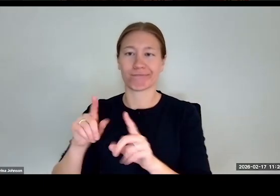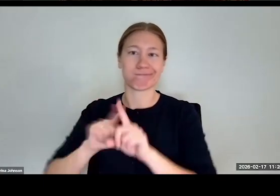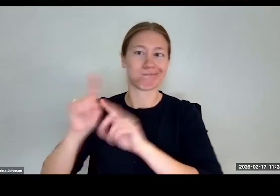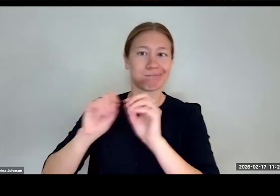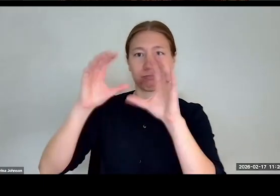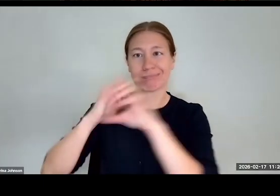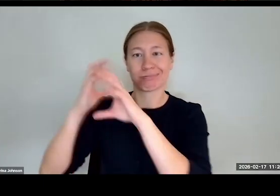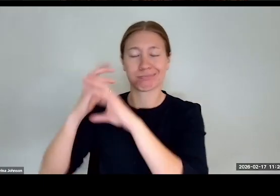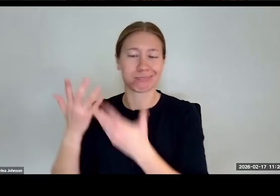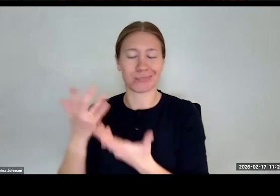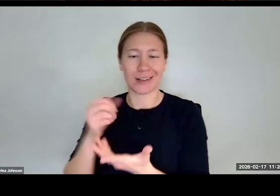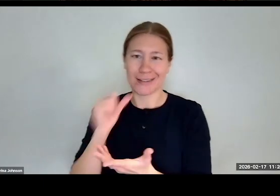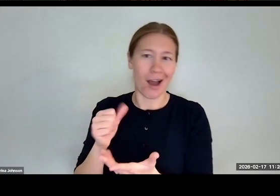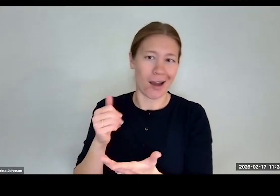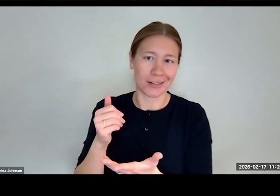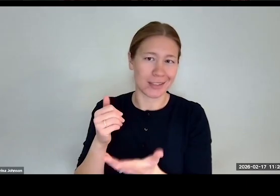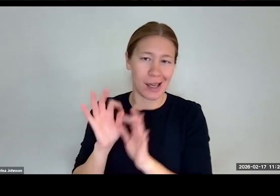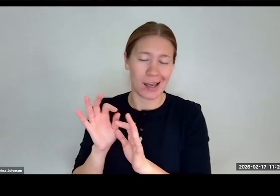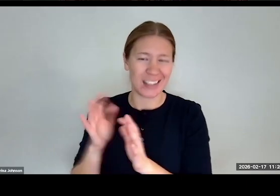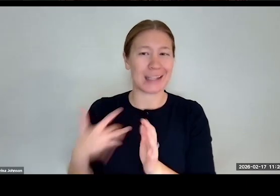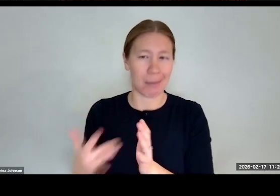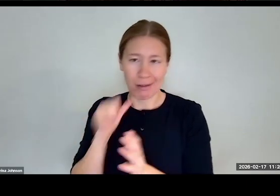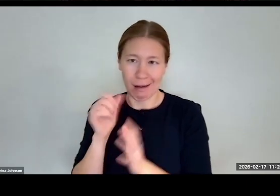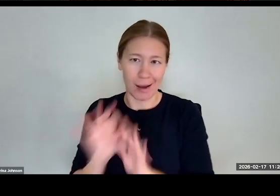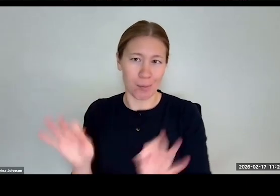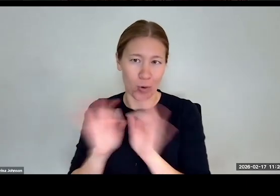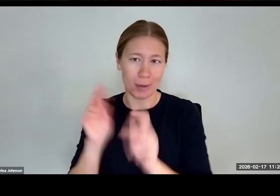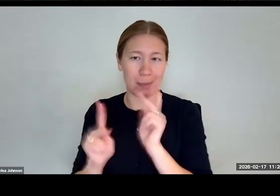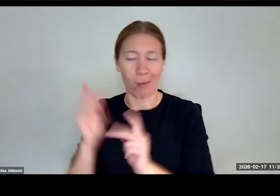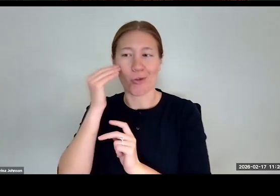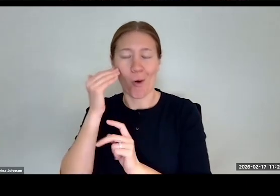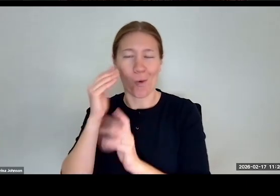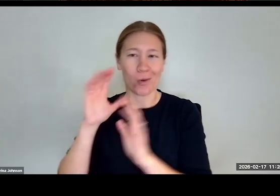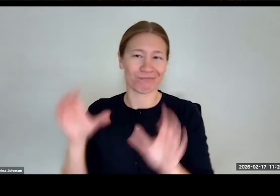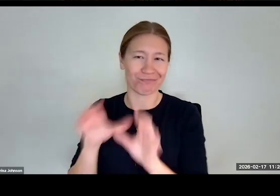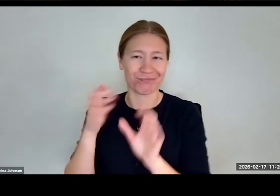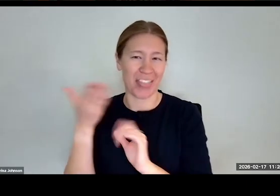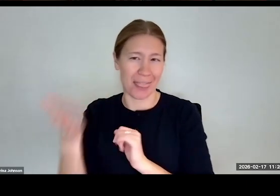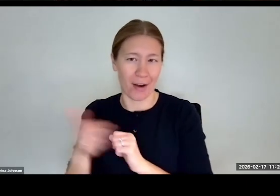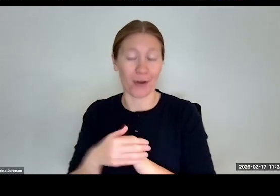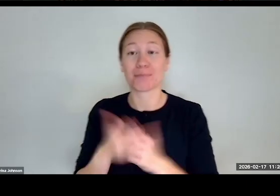that people know those features are there. Now if you were teaching a design course and you wanted people to understand the elements